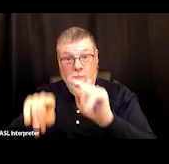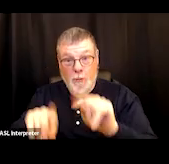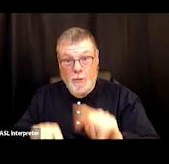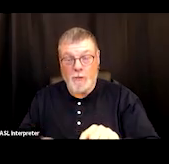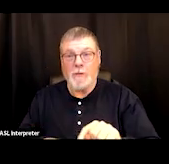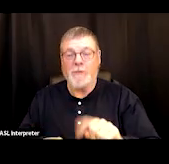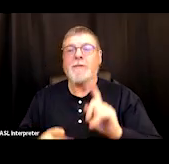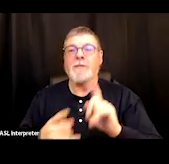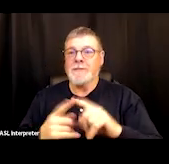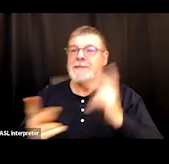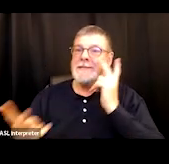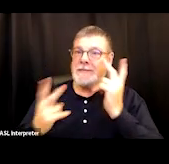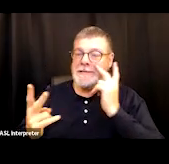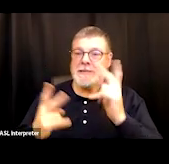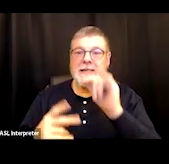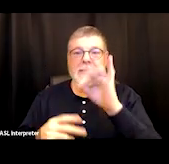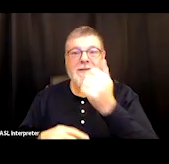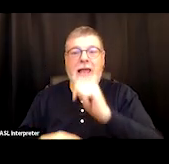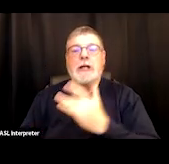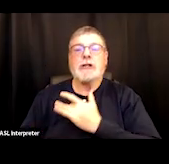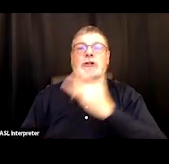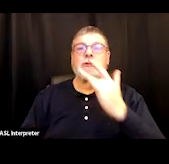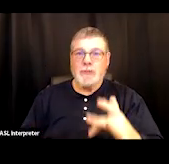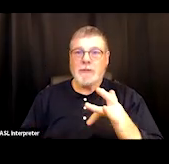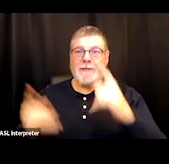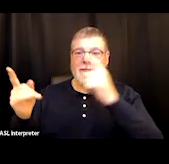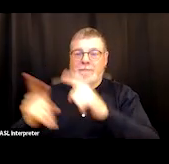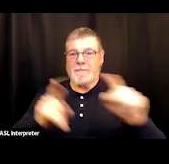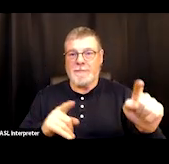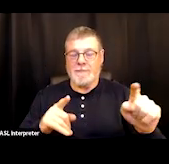to see any trends with the applications that you're submitting.